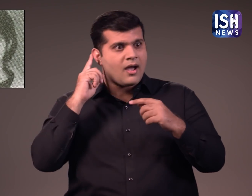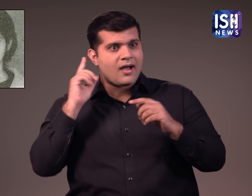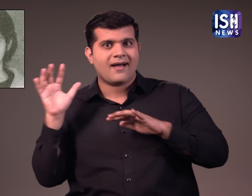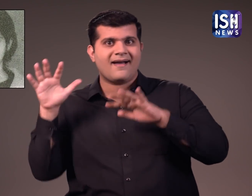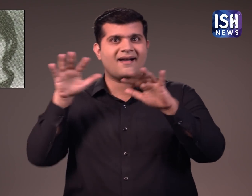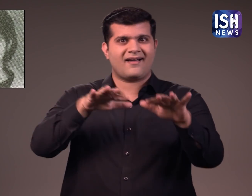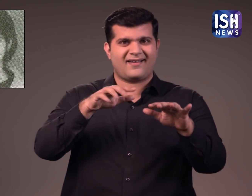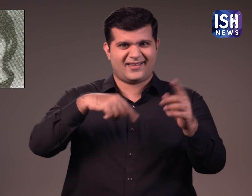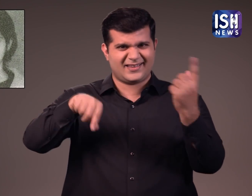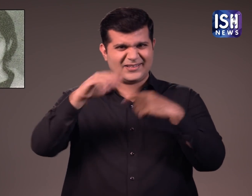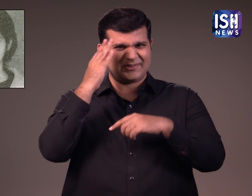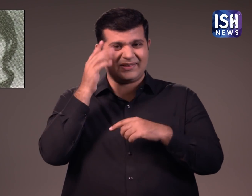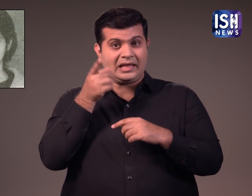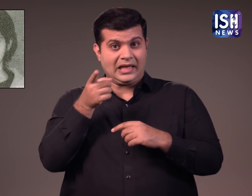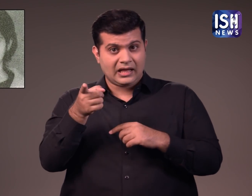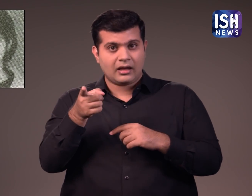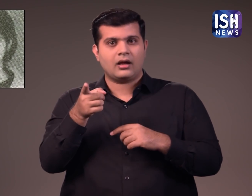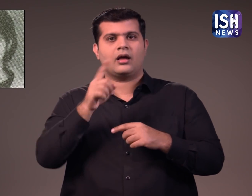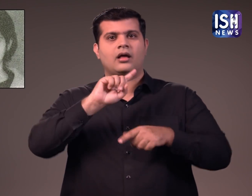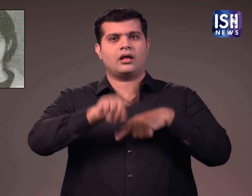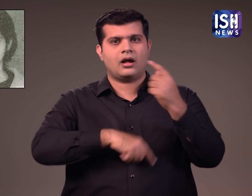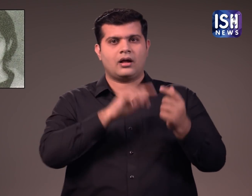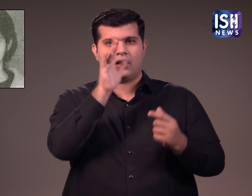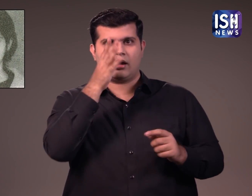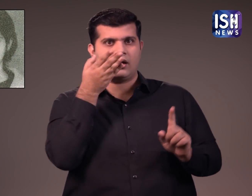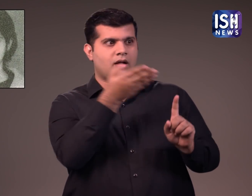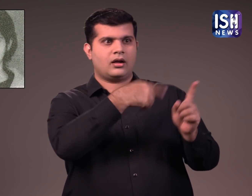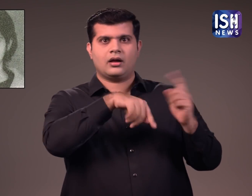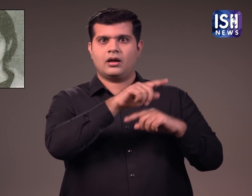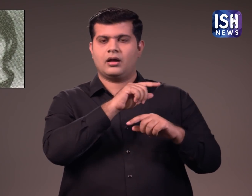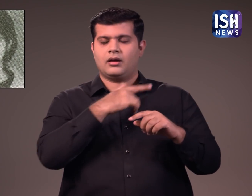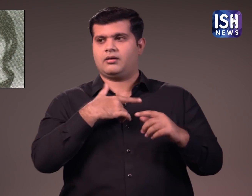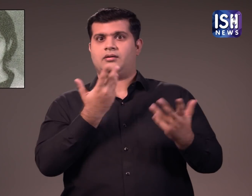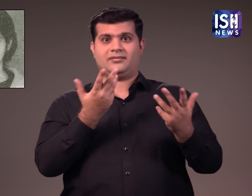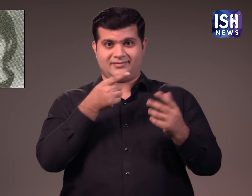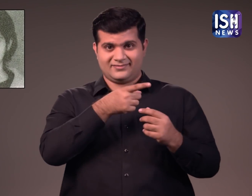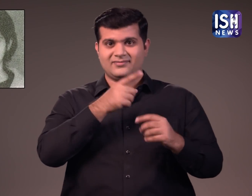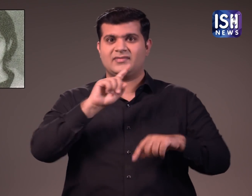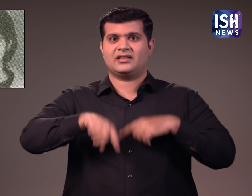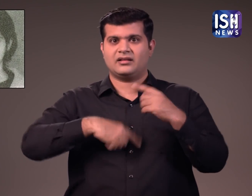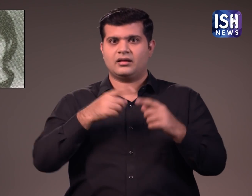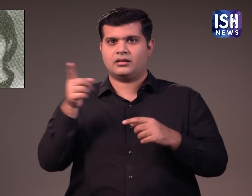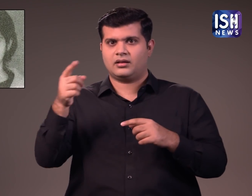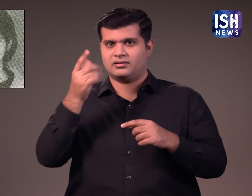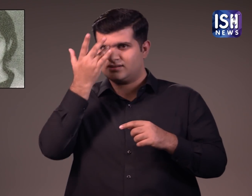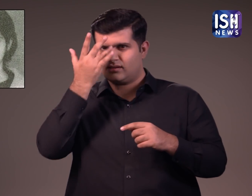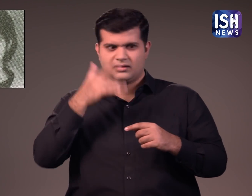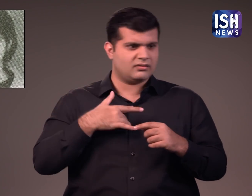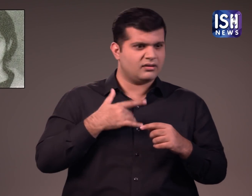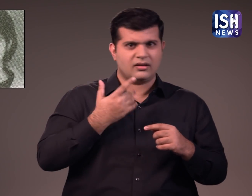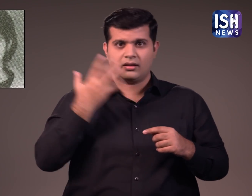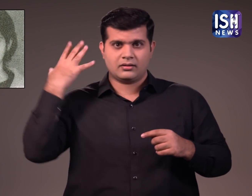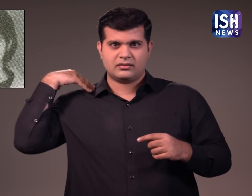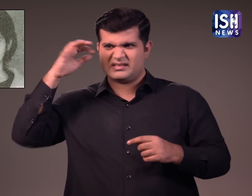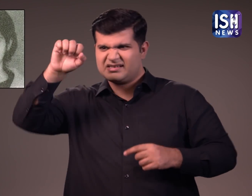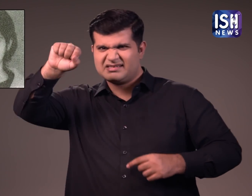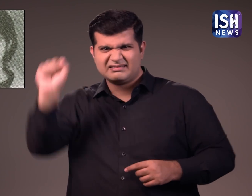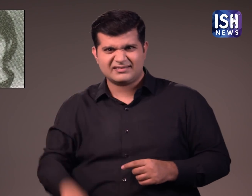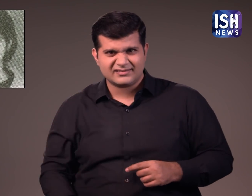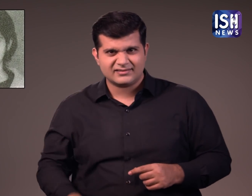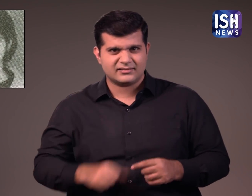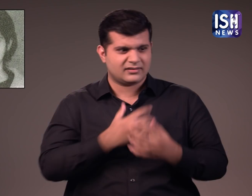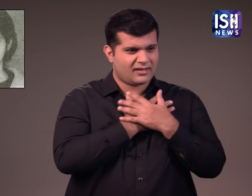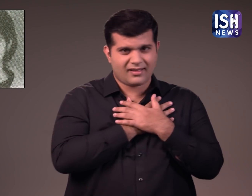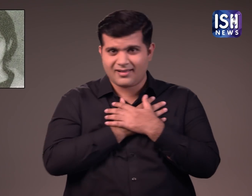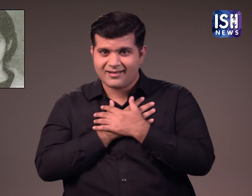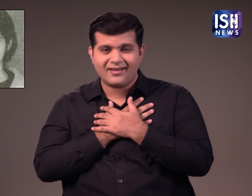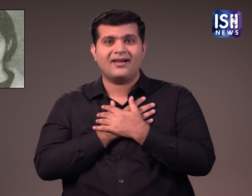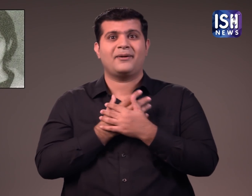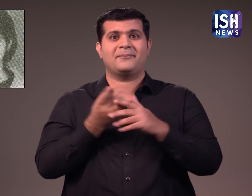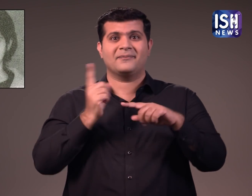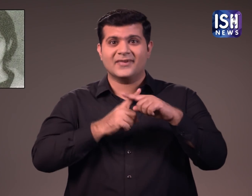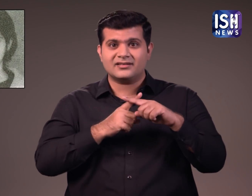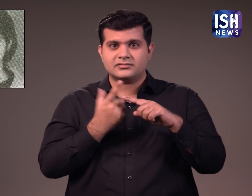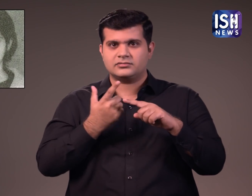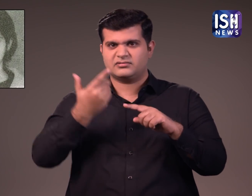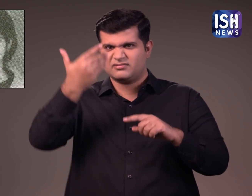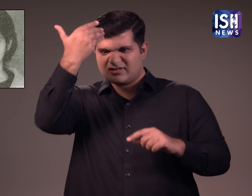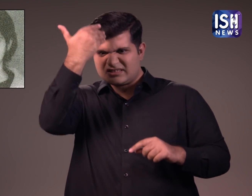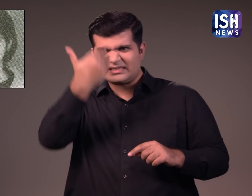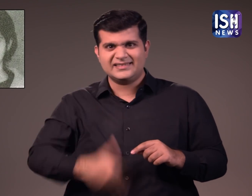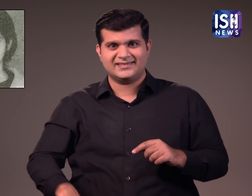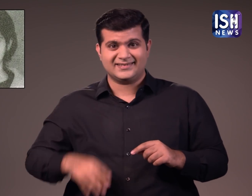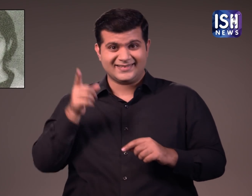Listening to this people come out and then Sharda was molested and was cut alive with a carpenter saw.